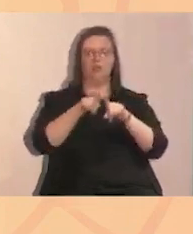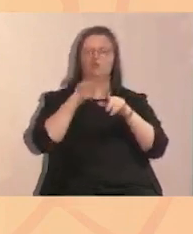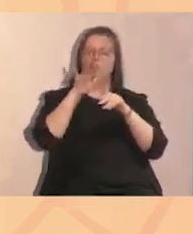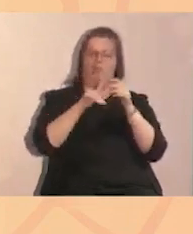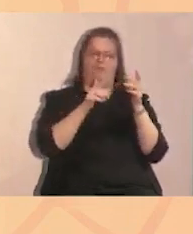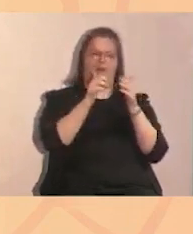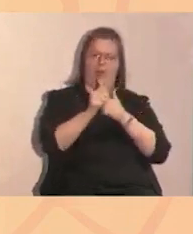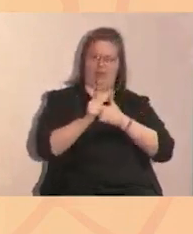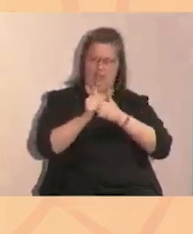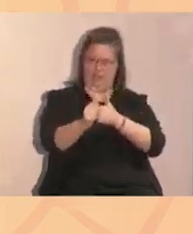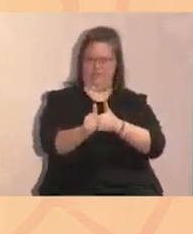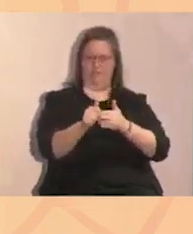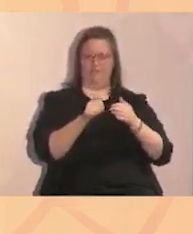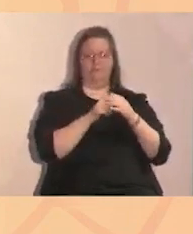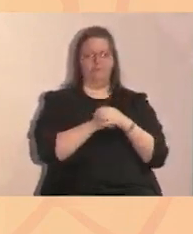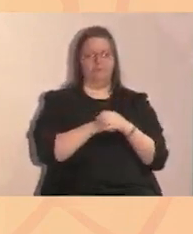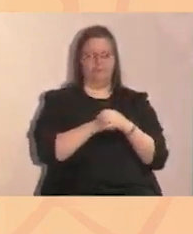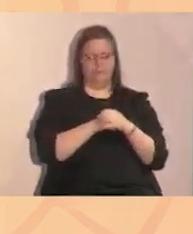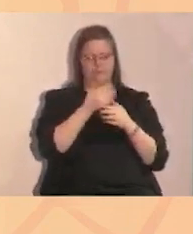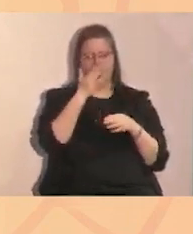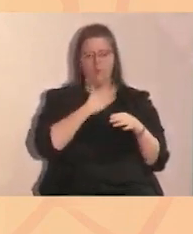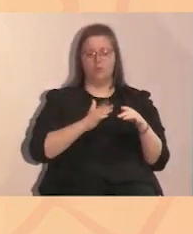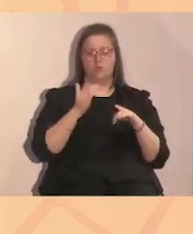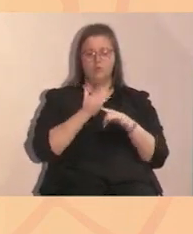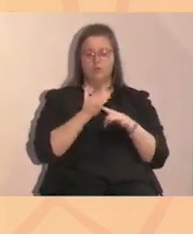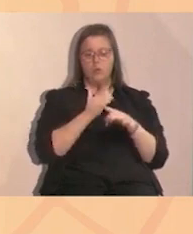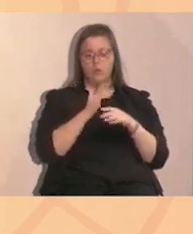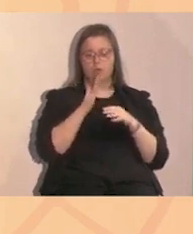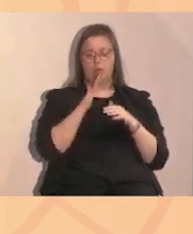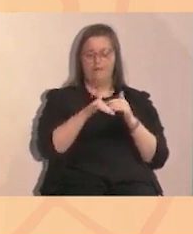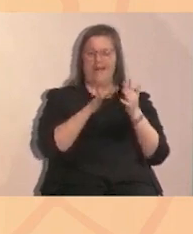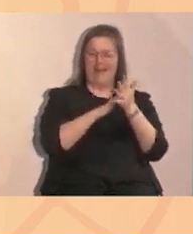And what I really wanted to talk about was the idea that the future